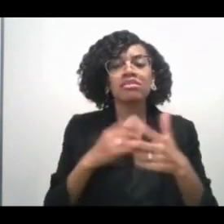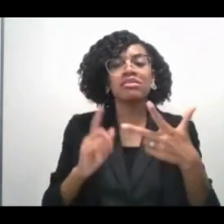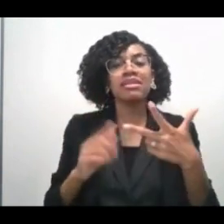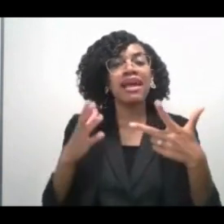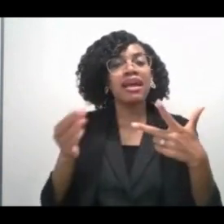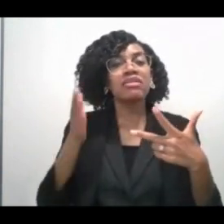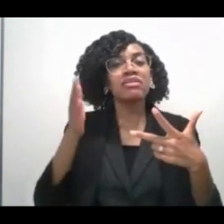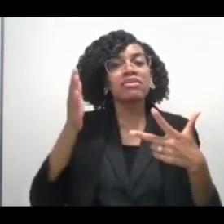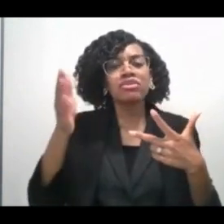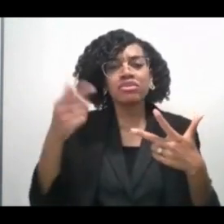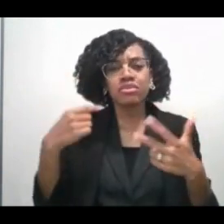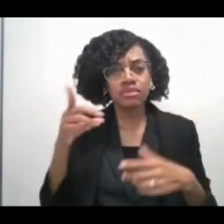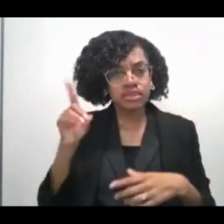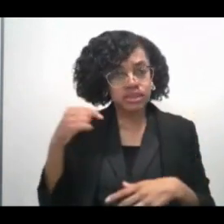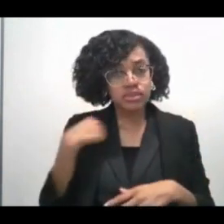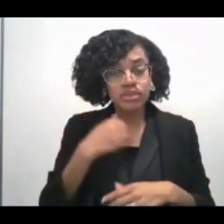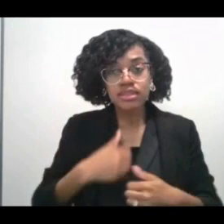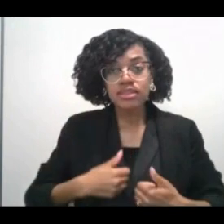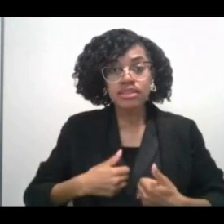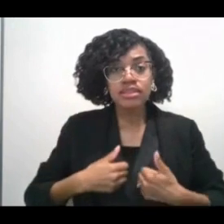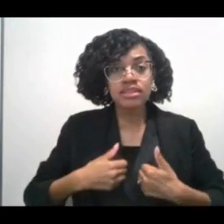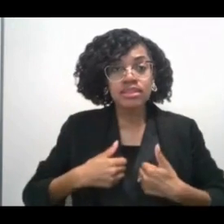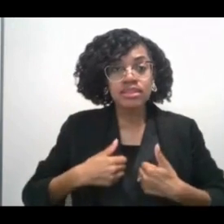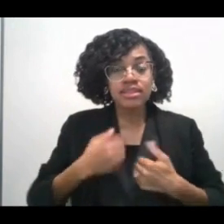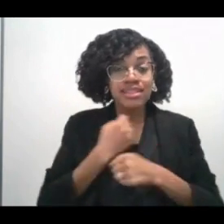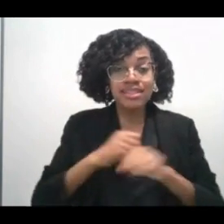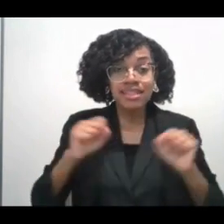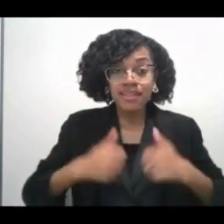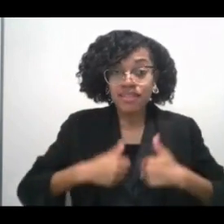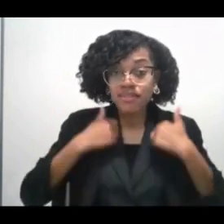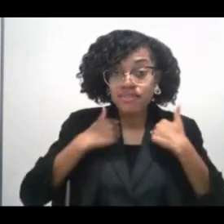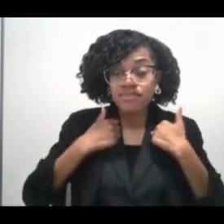life. Your ability as an applicant to demonstrate that